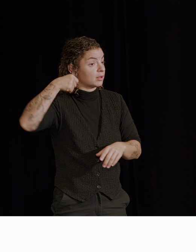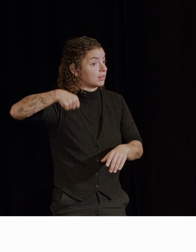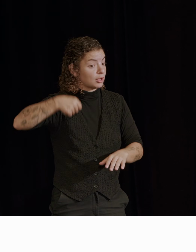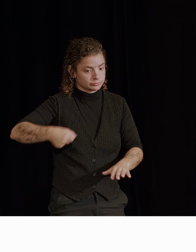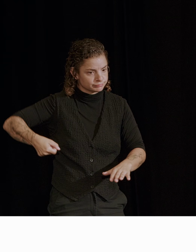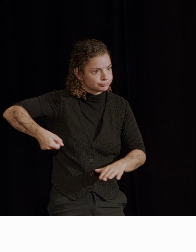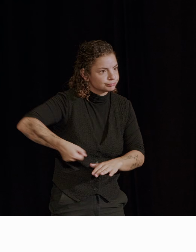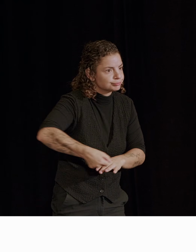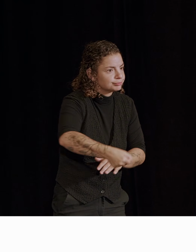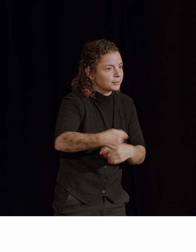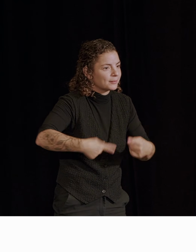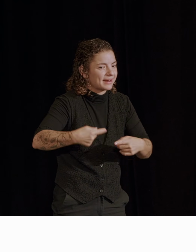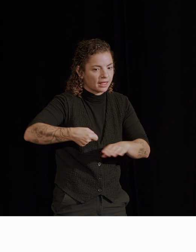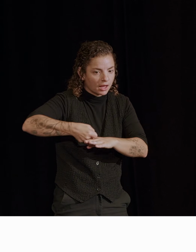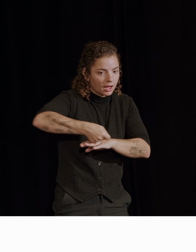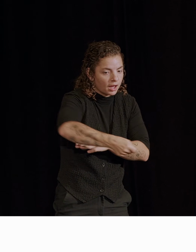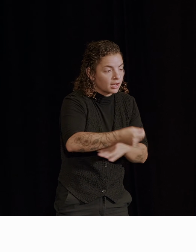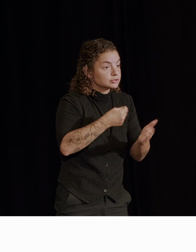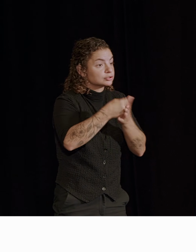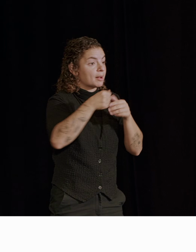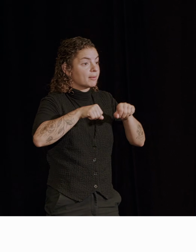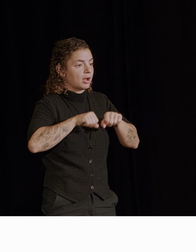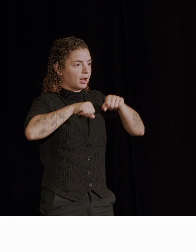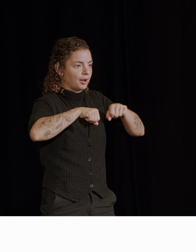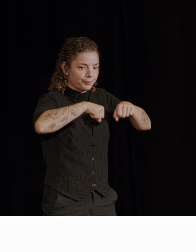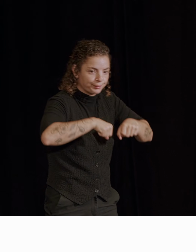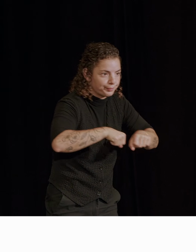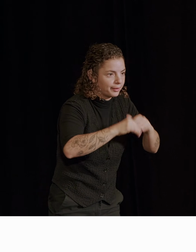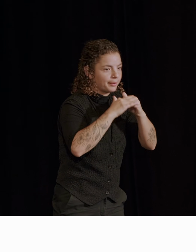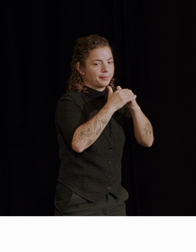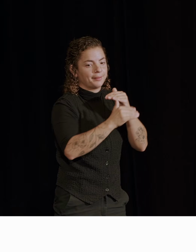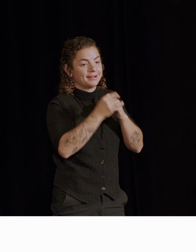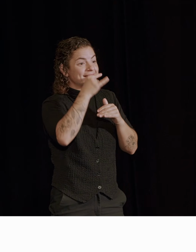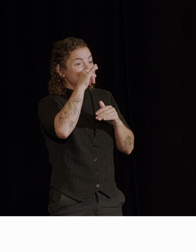you've benefited from these. It's just a better design decision, period.